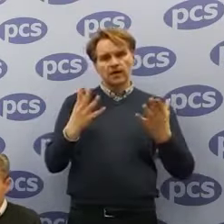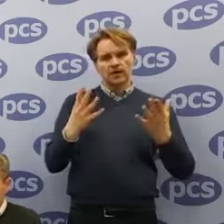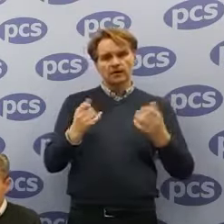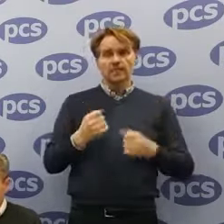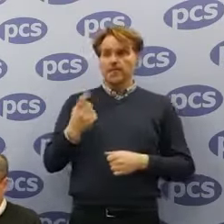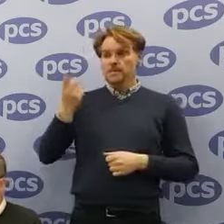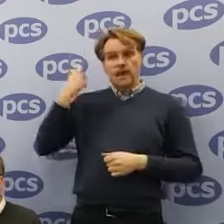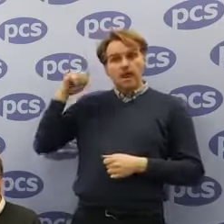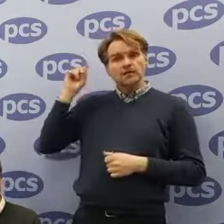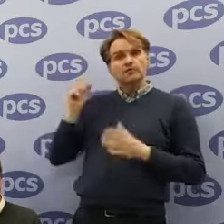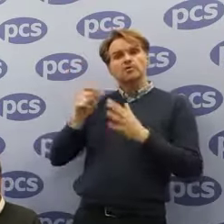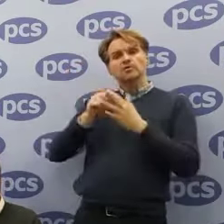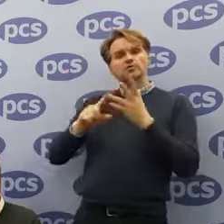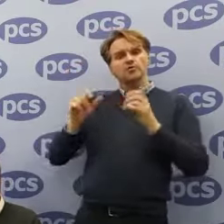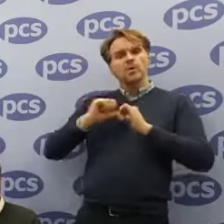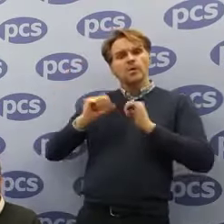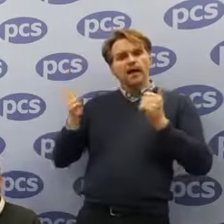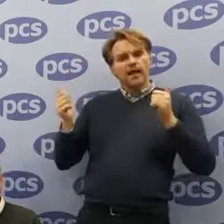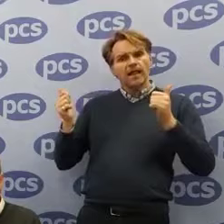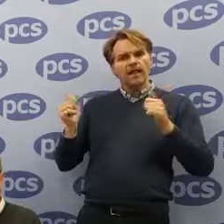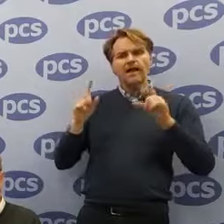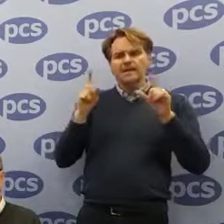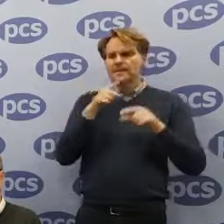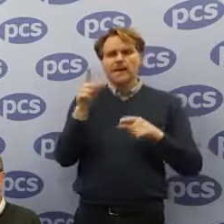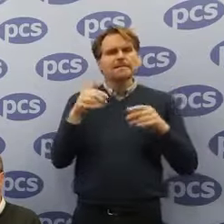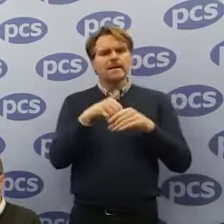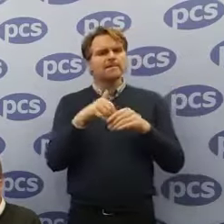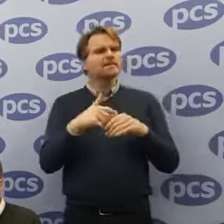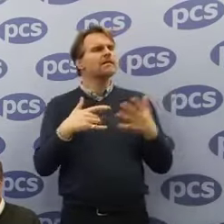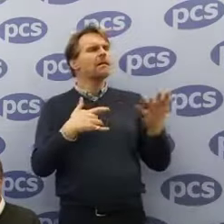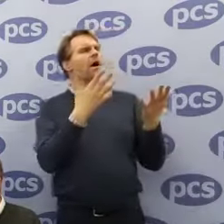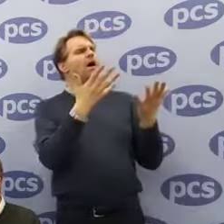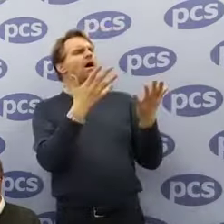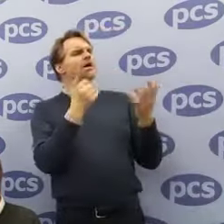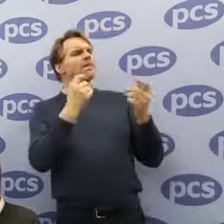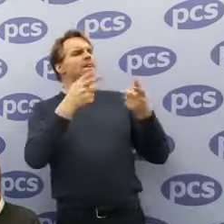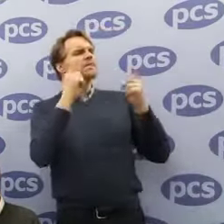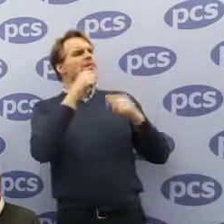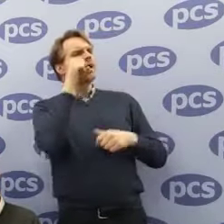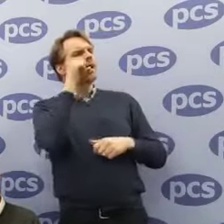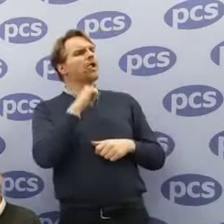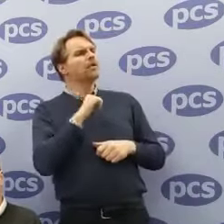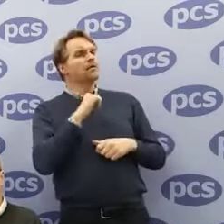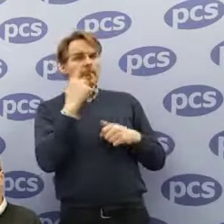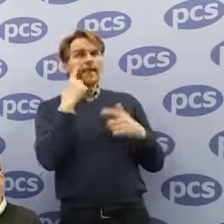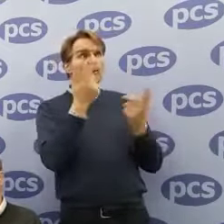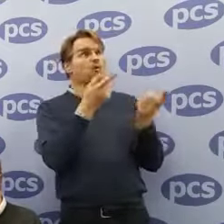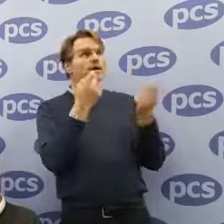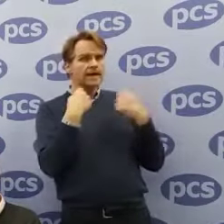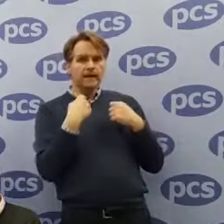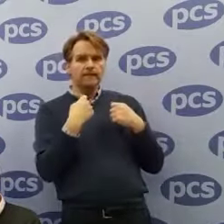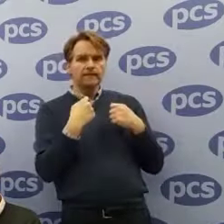members now know they were betrayed, uniquely they were betrayed, they could have had a higher pay rise last year if it hadn't been for the permanent